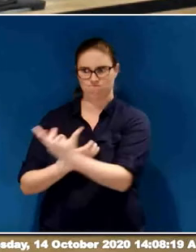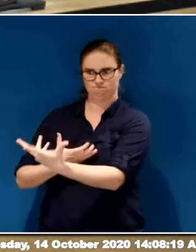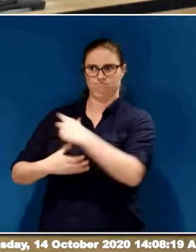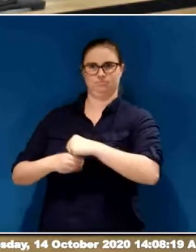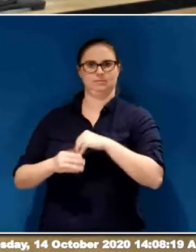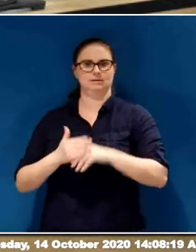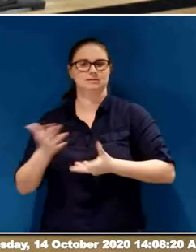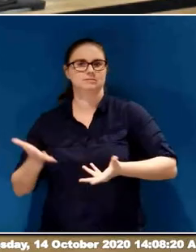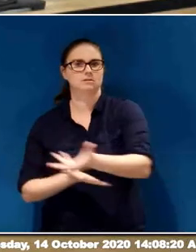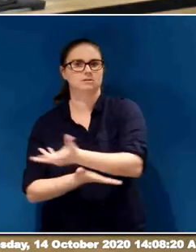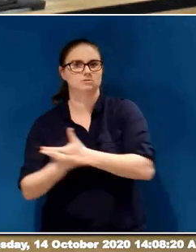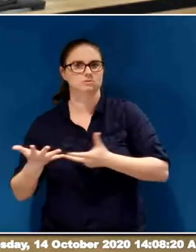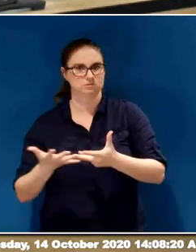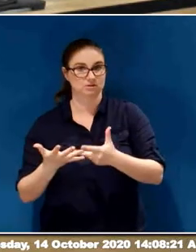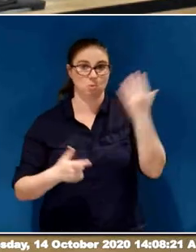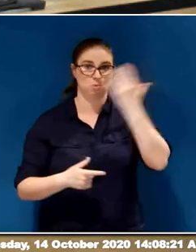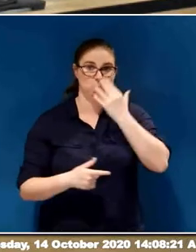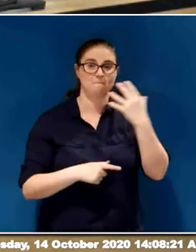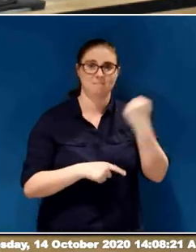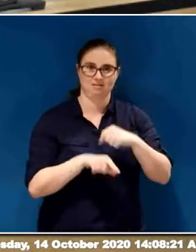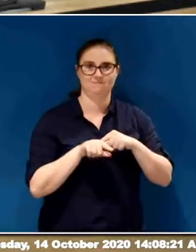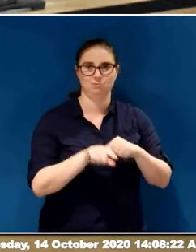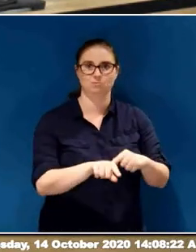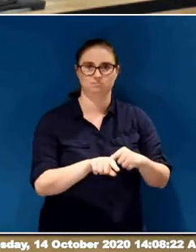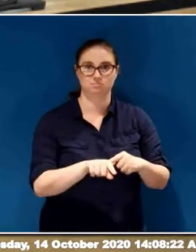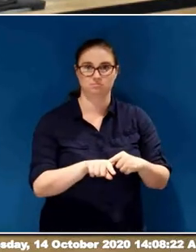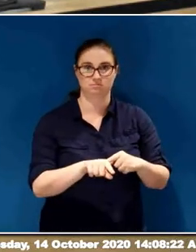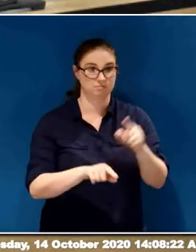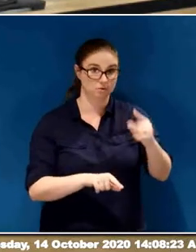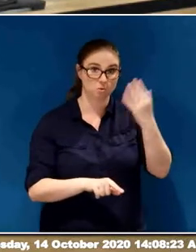meeting their obligations under the Disability Standards.